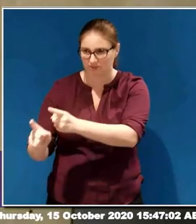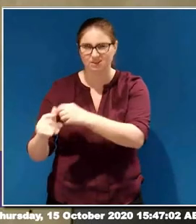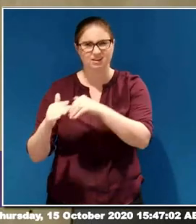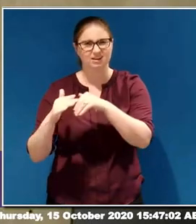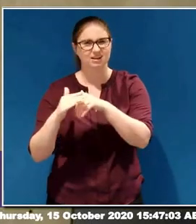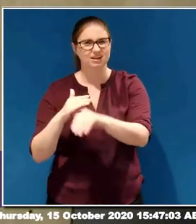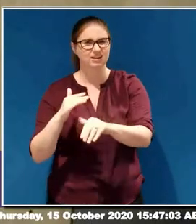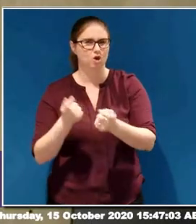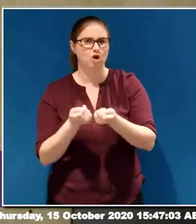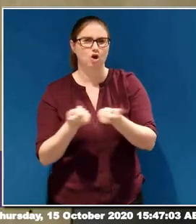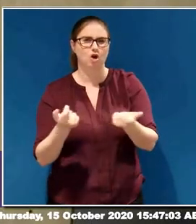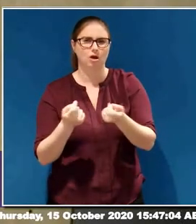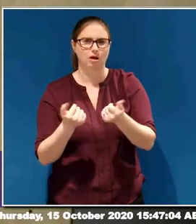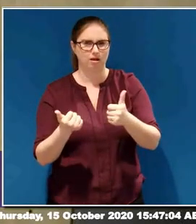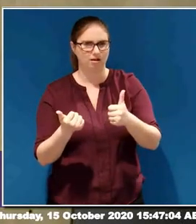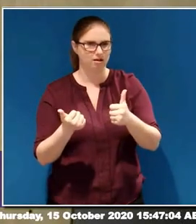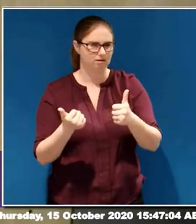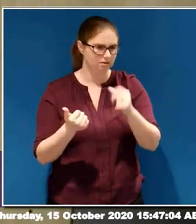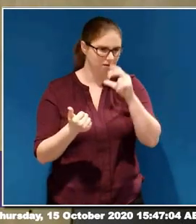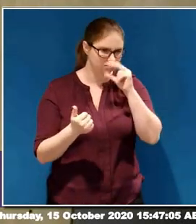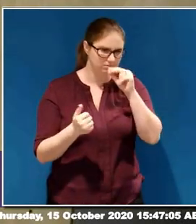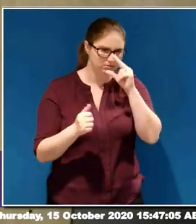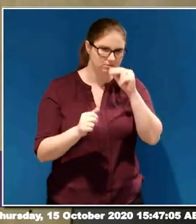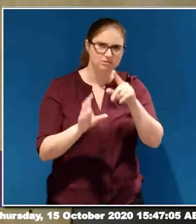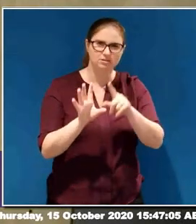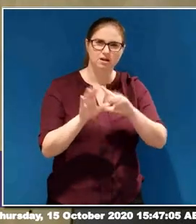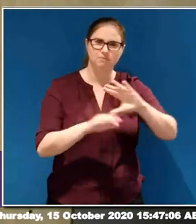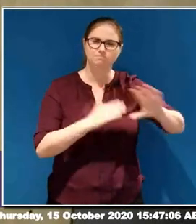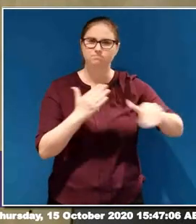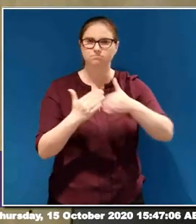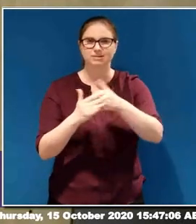It has tremendous impact.